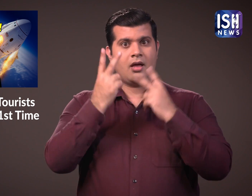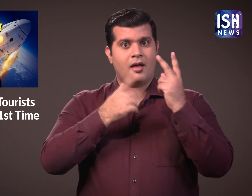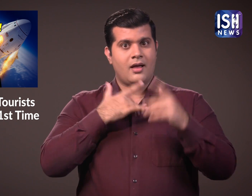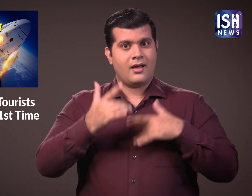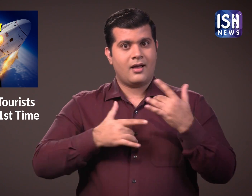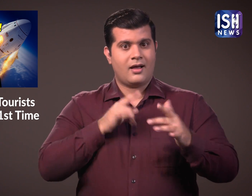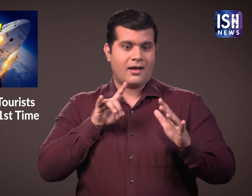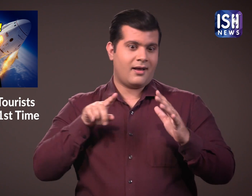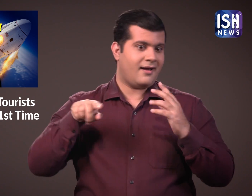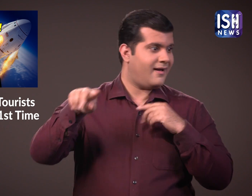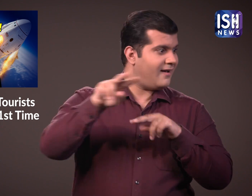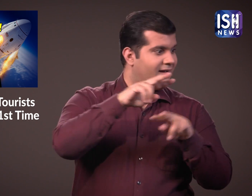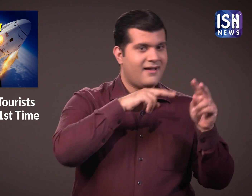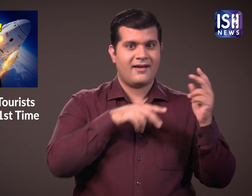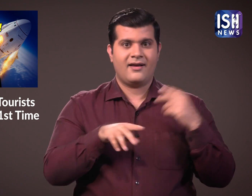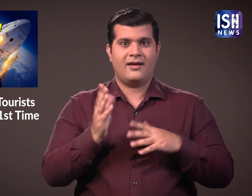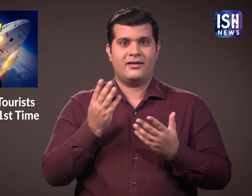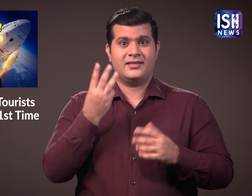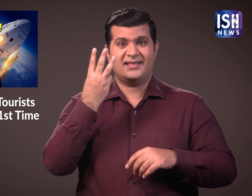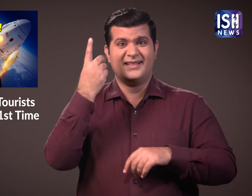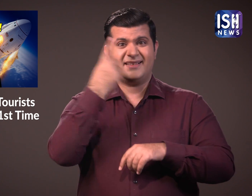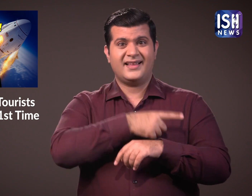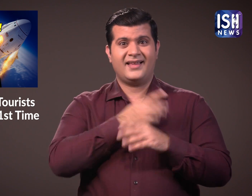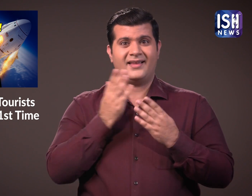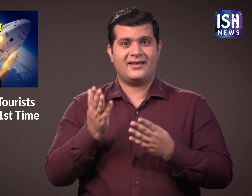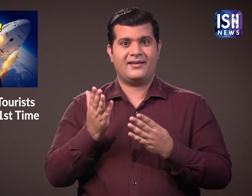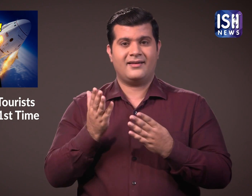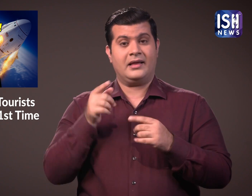They would spend 3 days looking at the earth's orbit. Isn't that amazing!